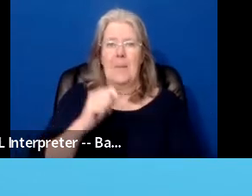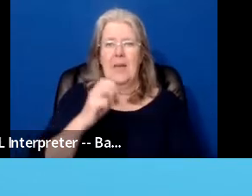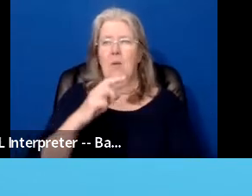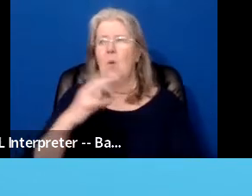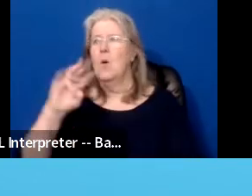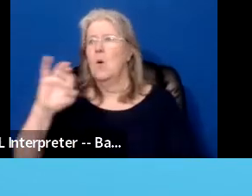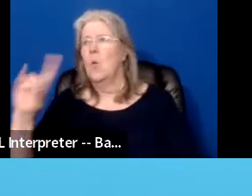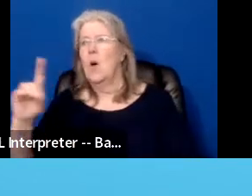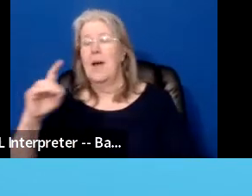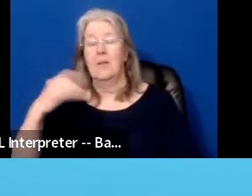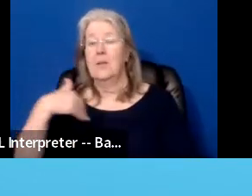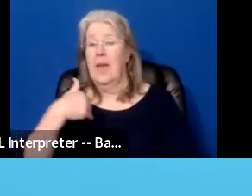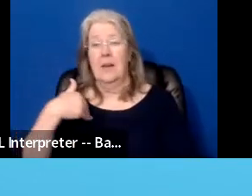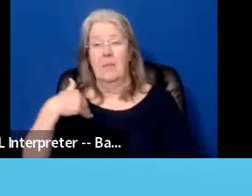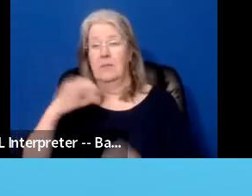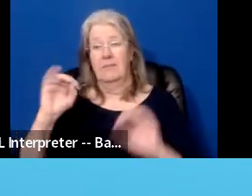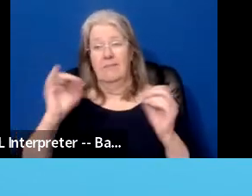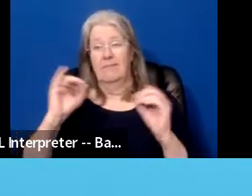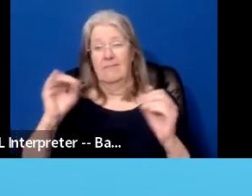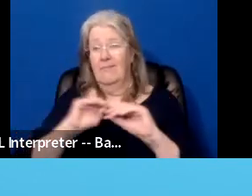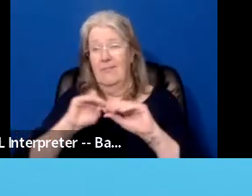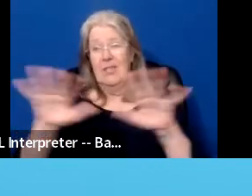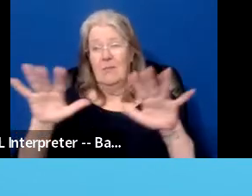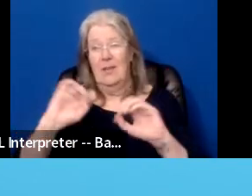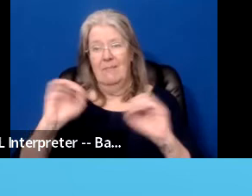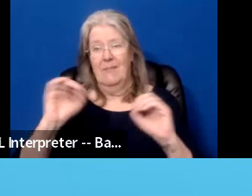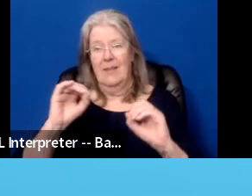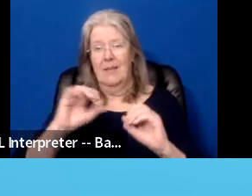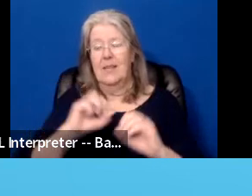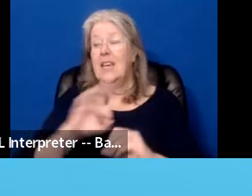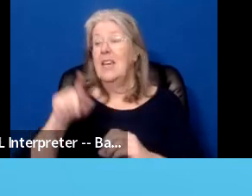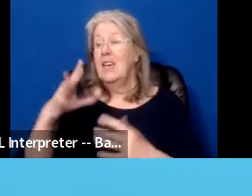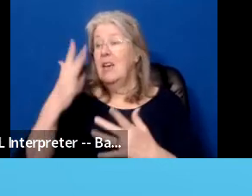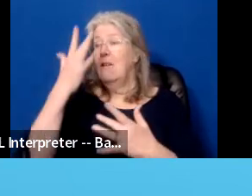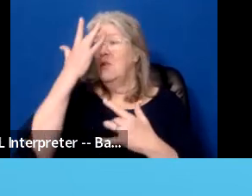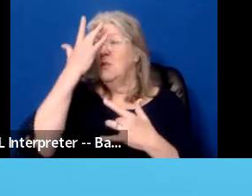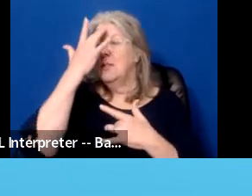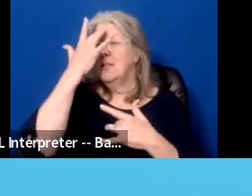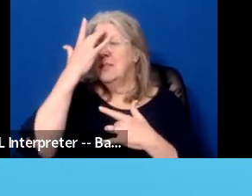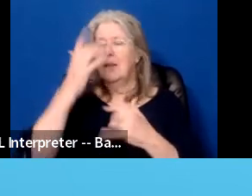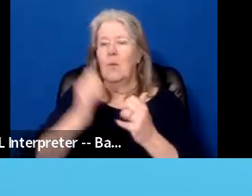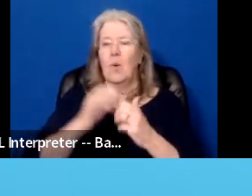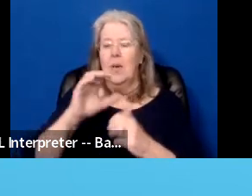of, and so if you are sick with COVID, I think cuddling up with your dog would make the most sense